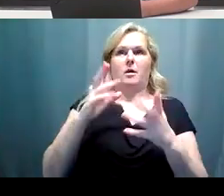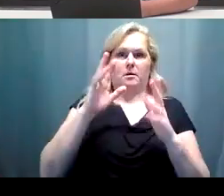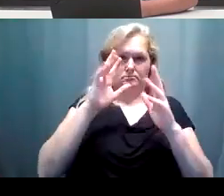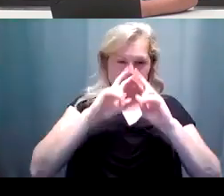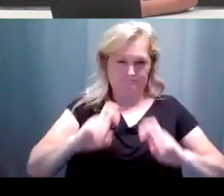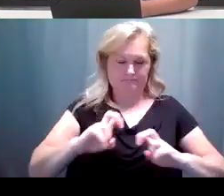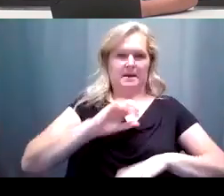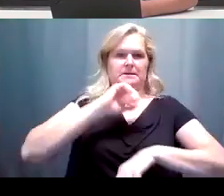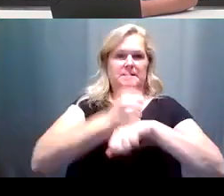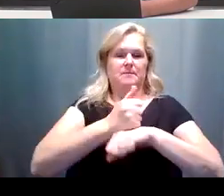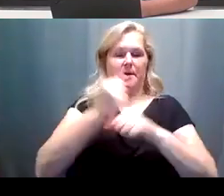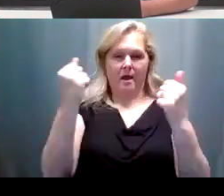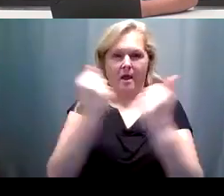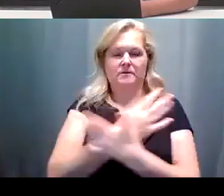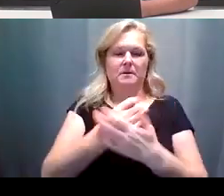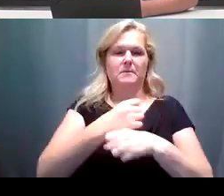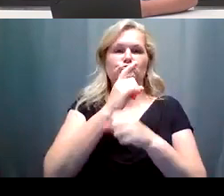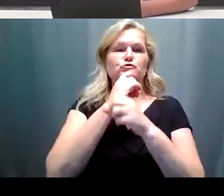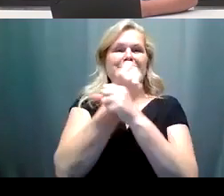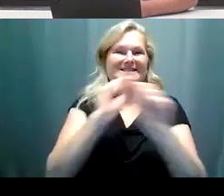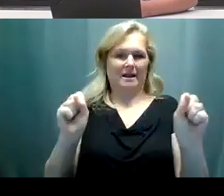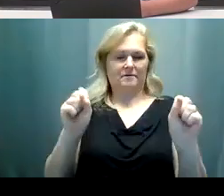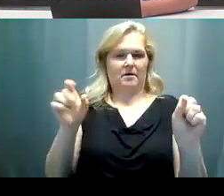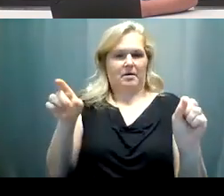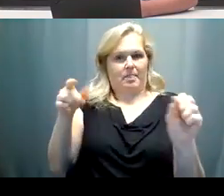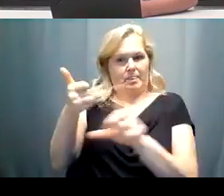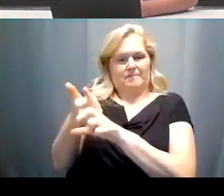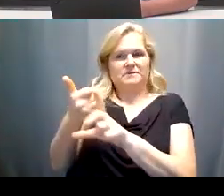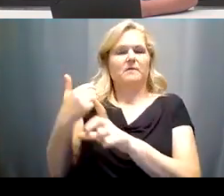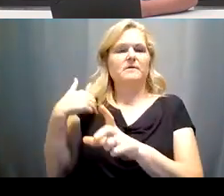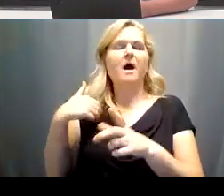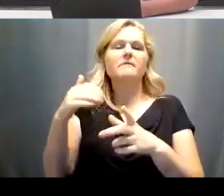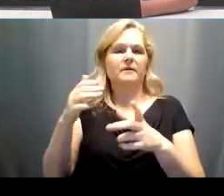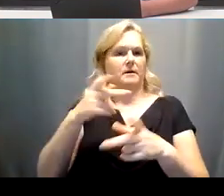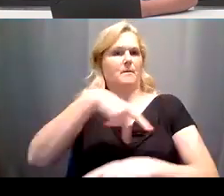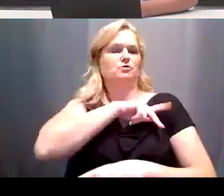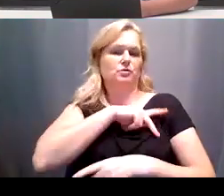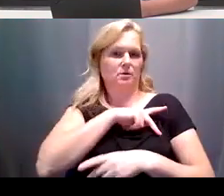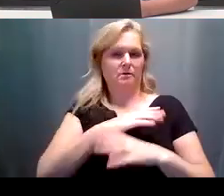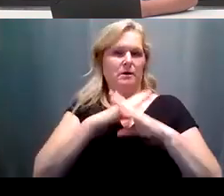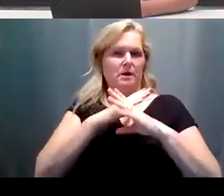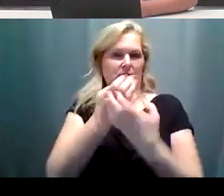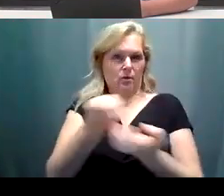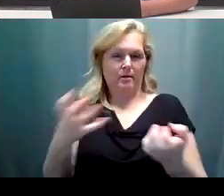We will provide you with personal protective equipment and make sure that physical distancing measures are in place